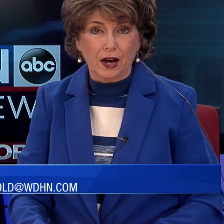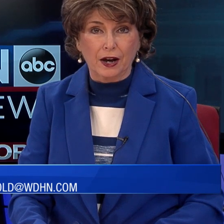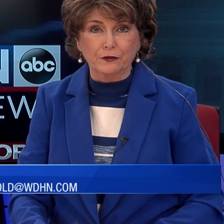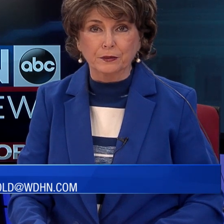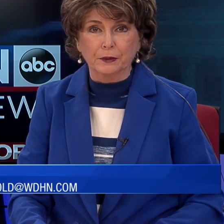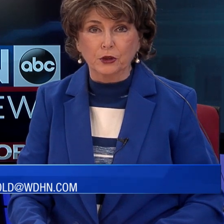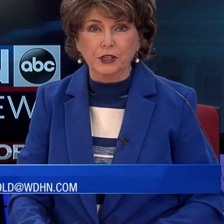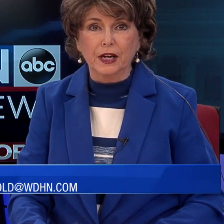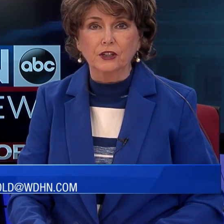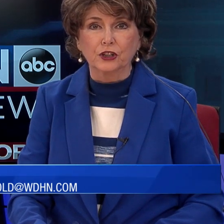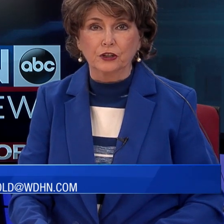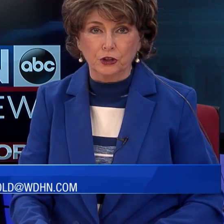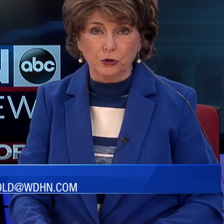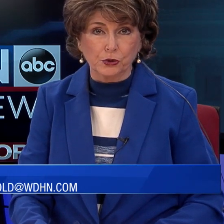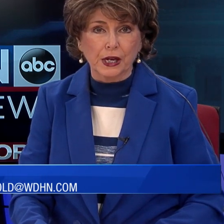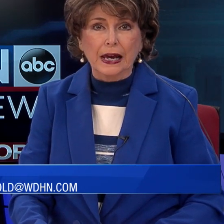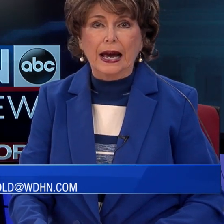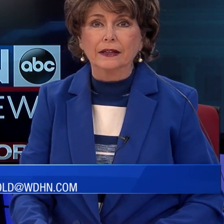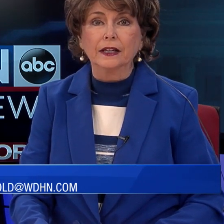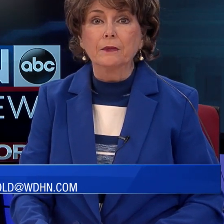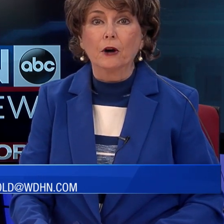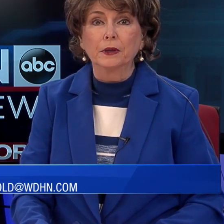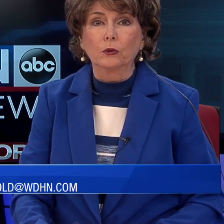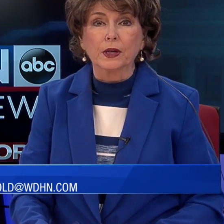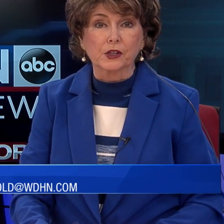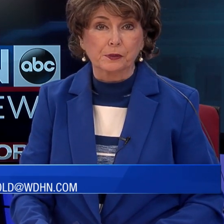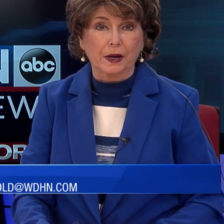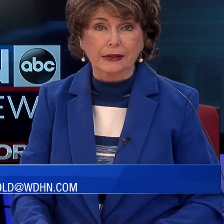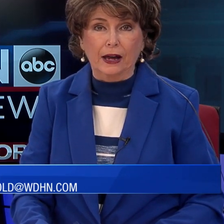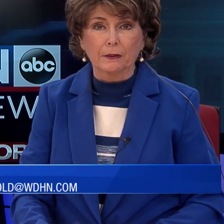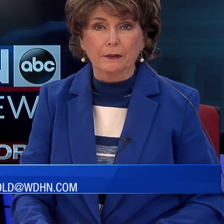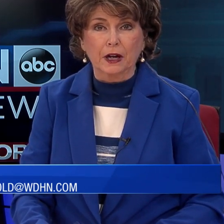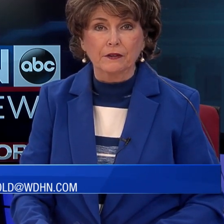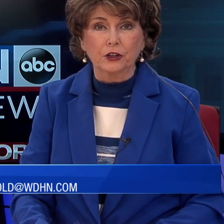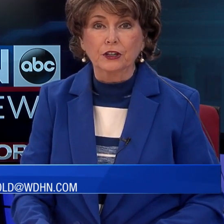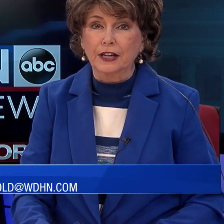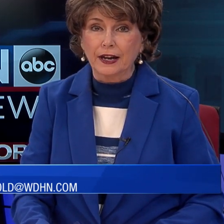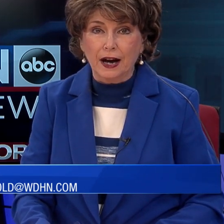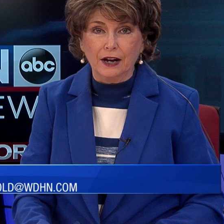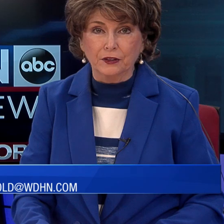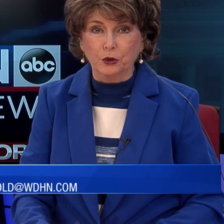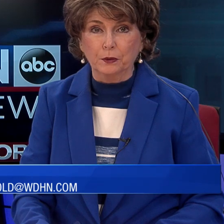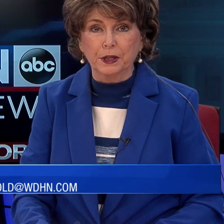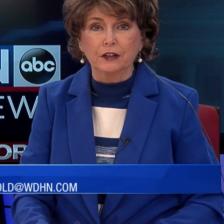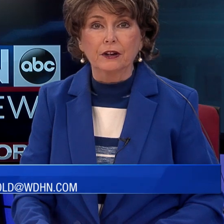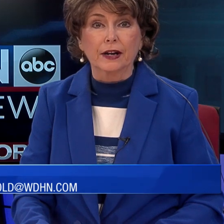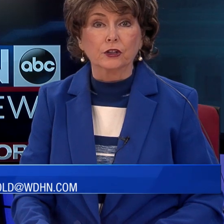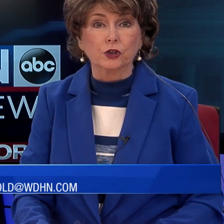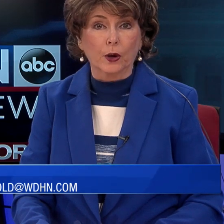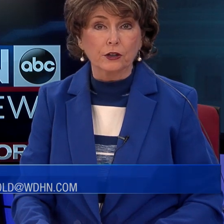I'M AMANDA ARNOLD REPORTING LIVE FROM WDHN NEWS. AT ANY MOMENT, WE EXPECT ALABAMA